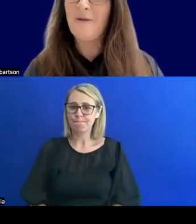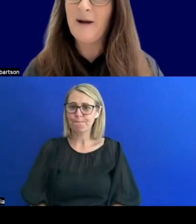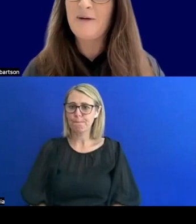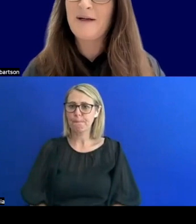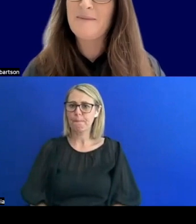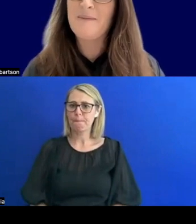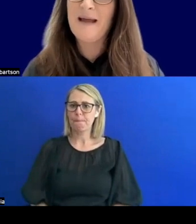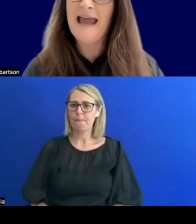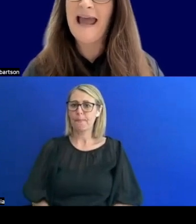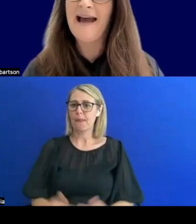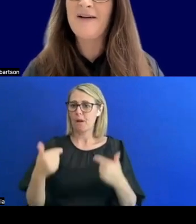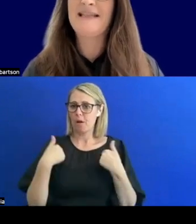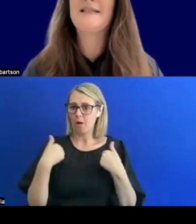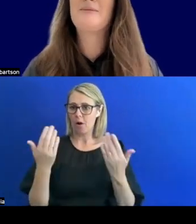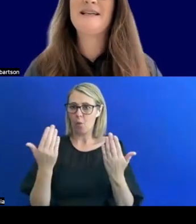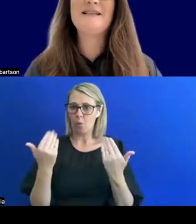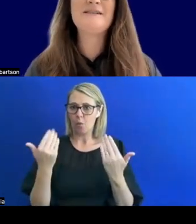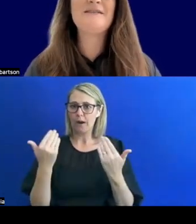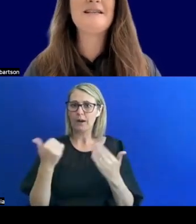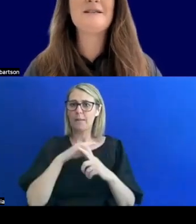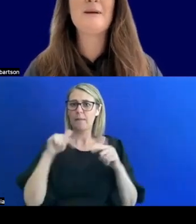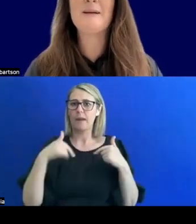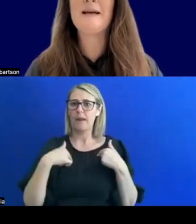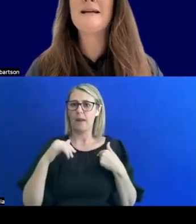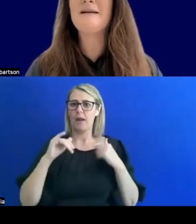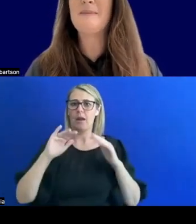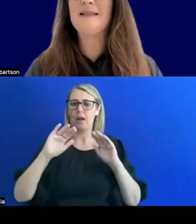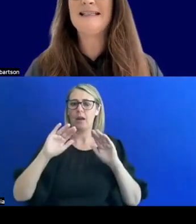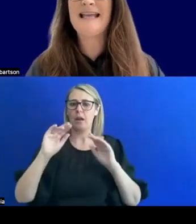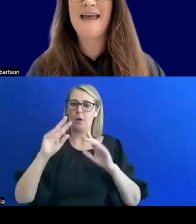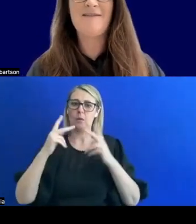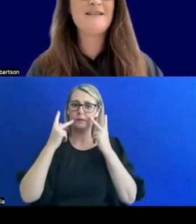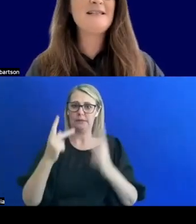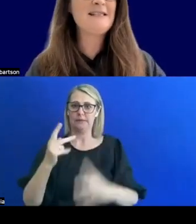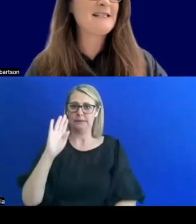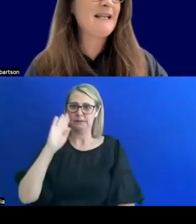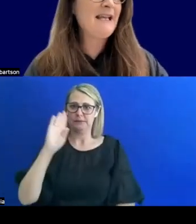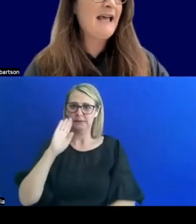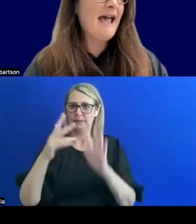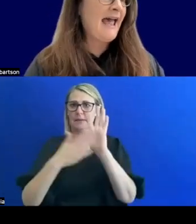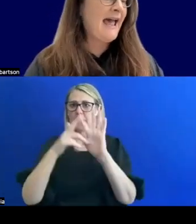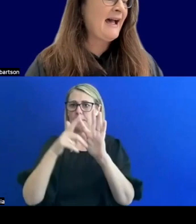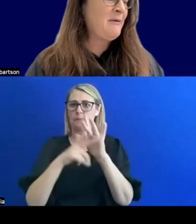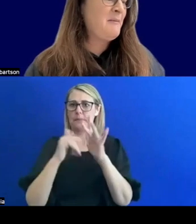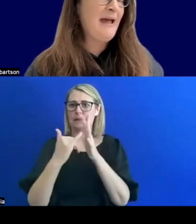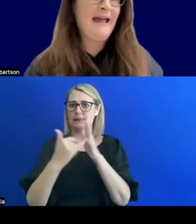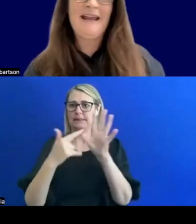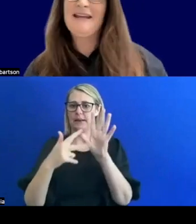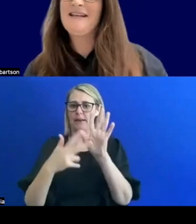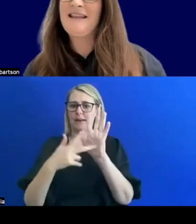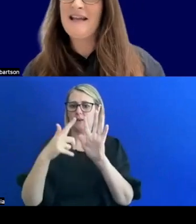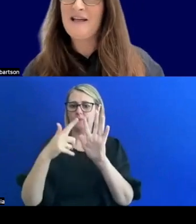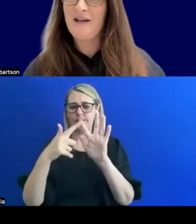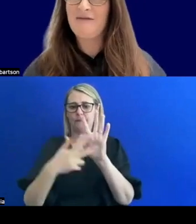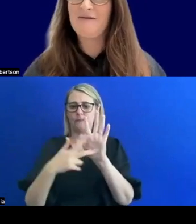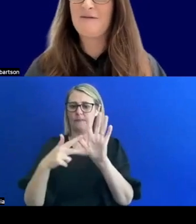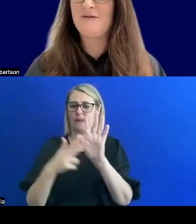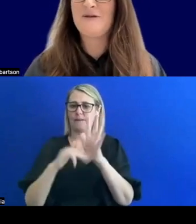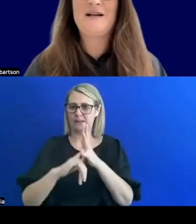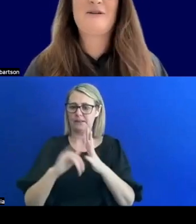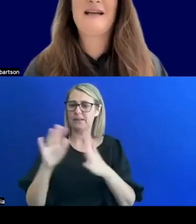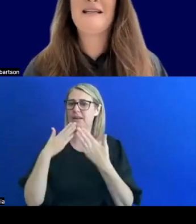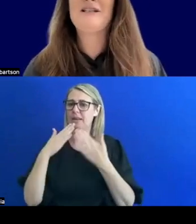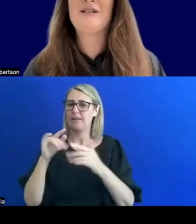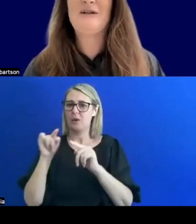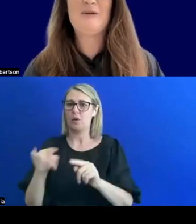I welcome our guest presenter for this webinar, Melissa Evans and thank her for agreeing to